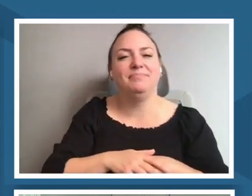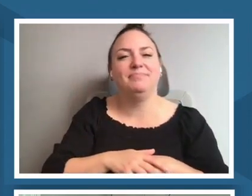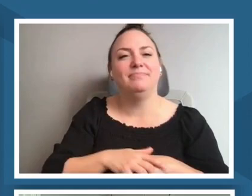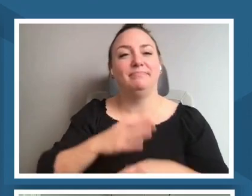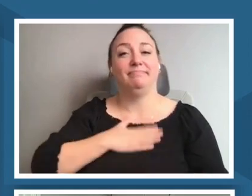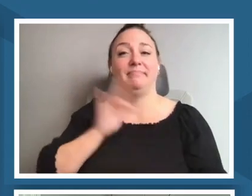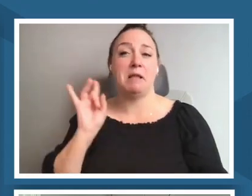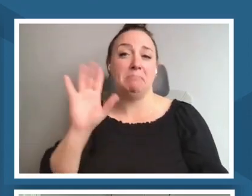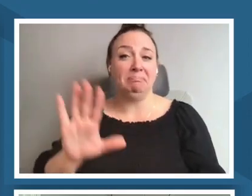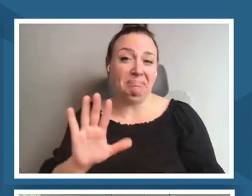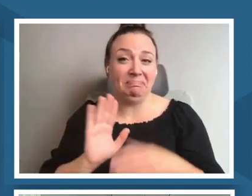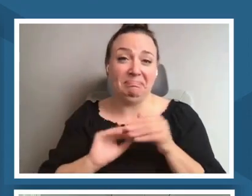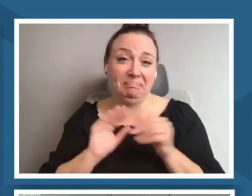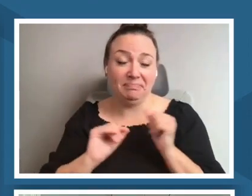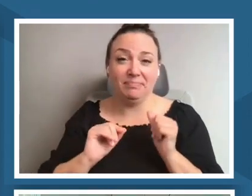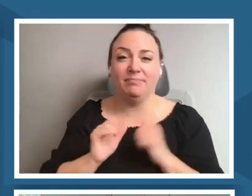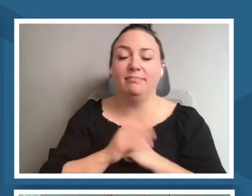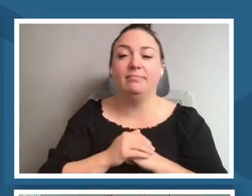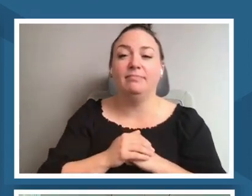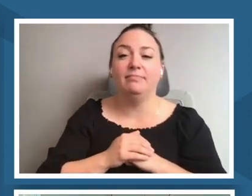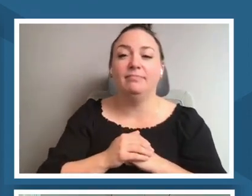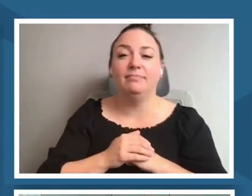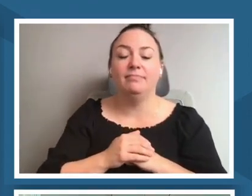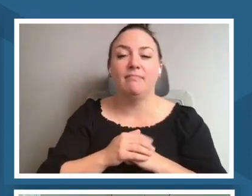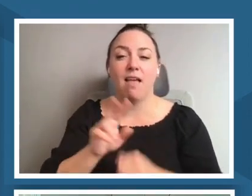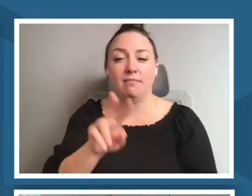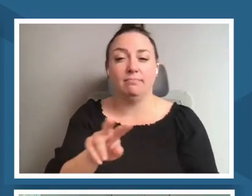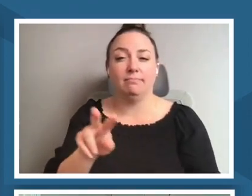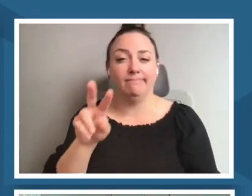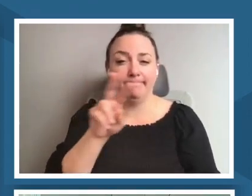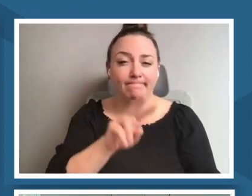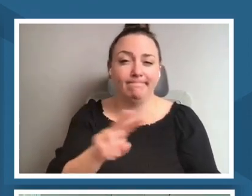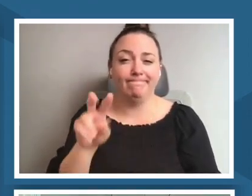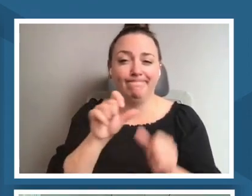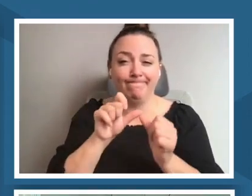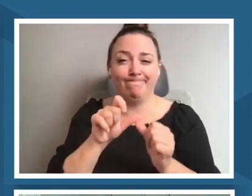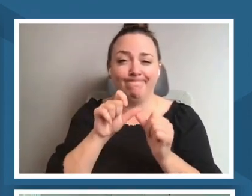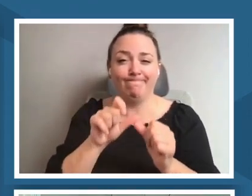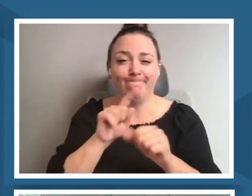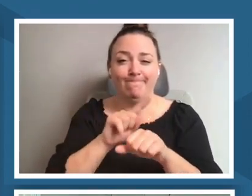in with um the longer i look at it the